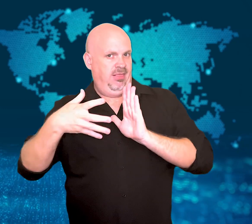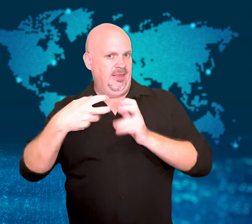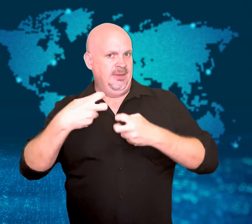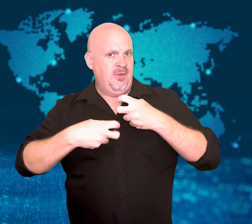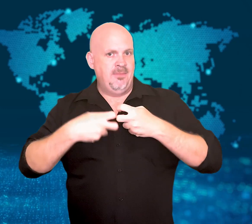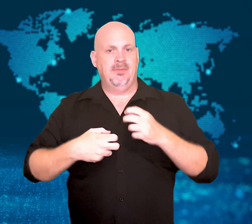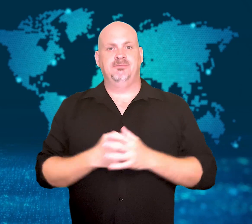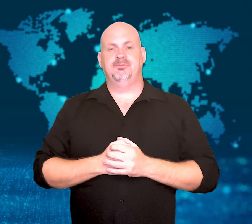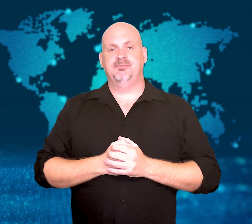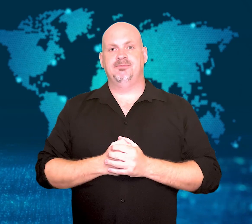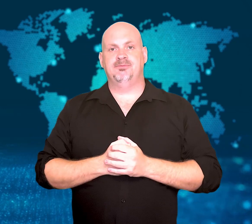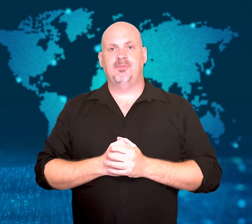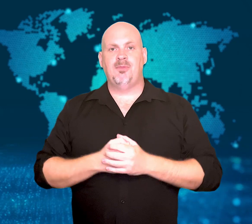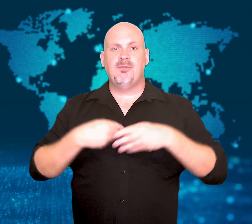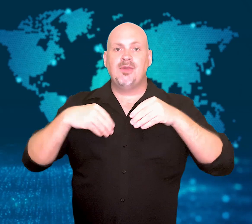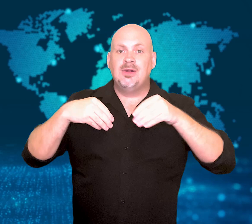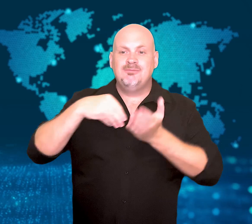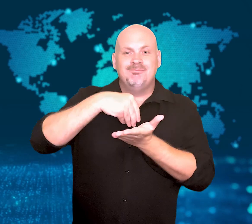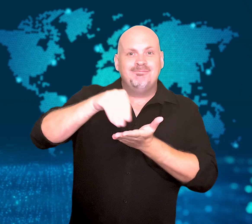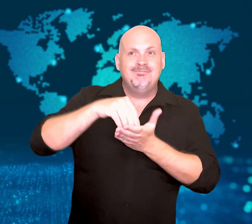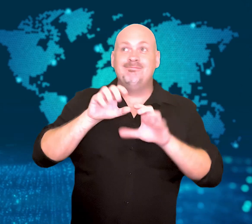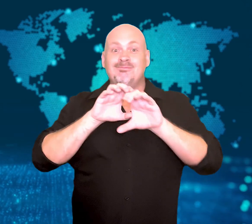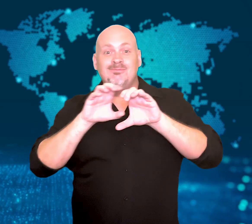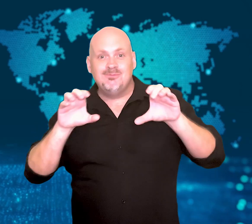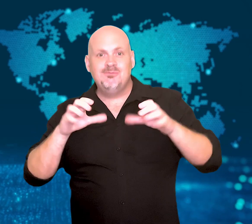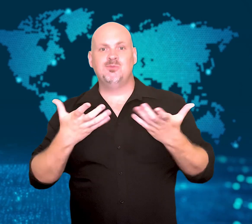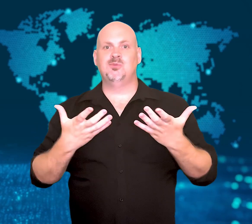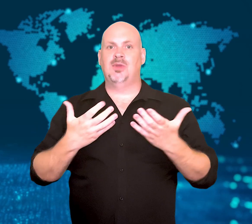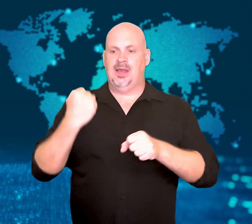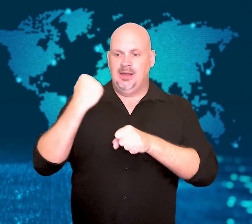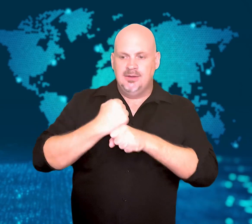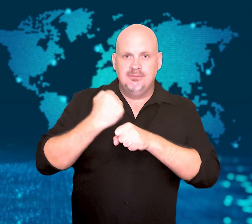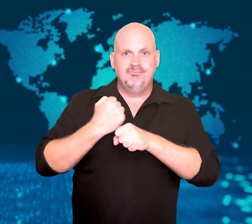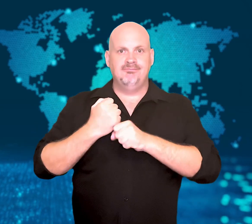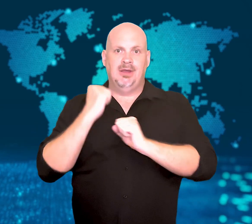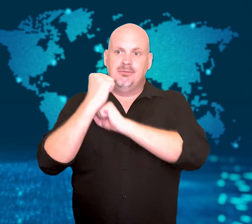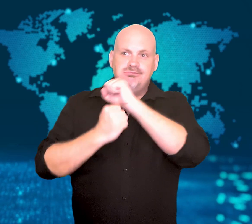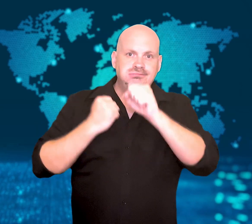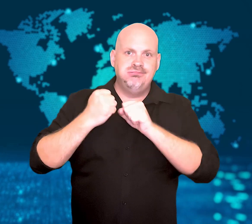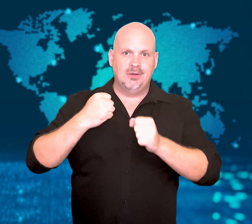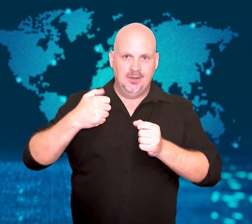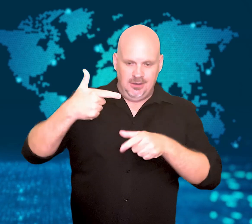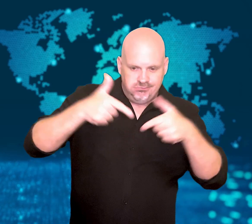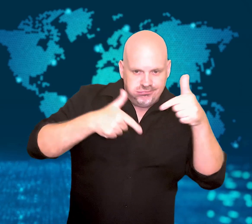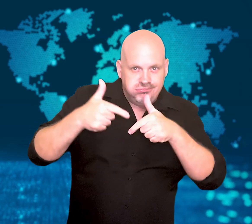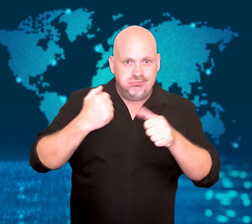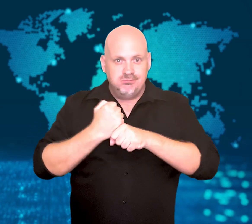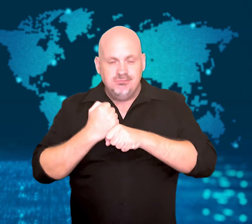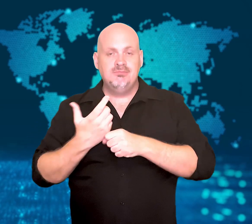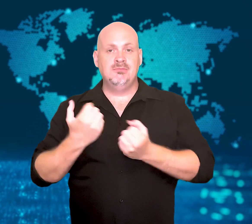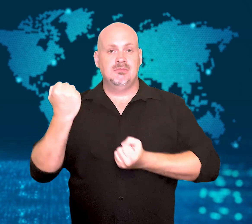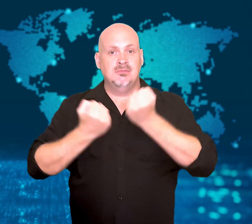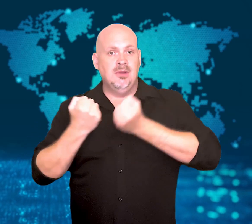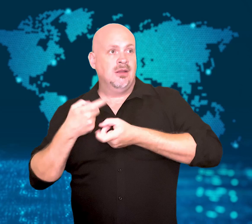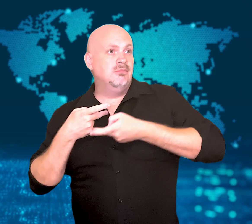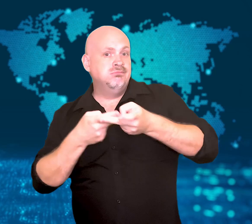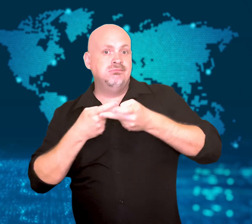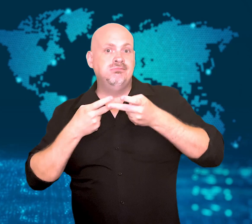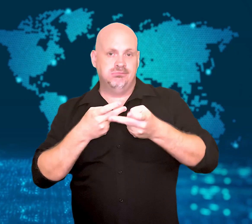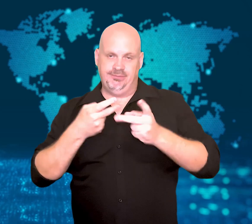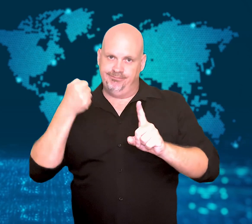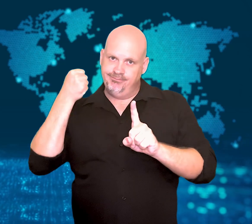closed down due to a COVID-19 outbreak.